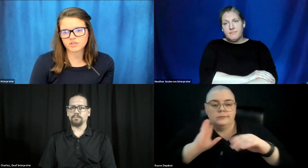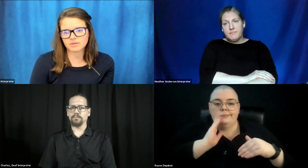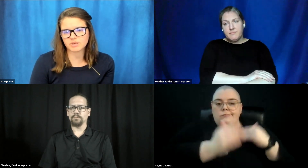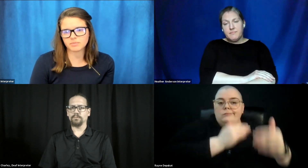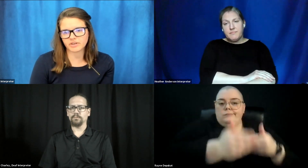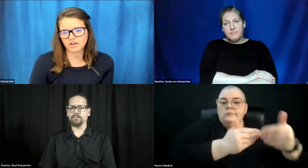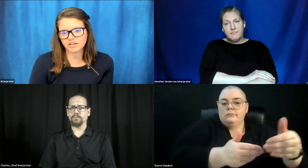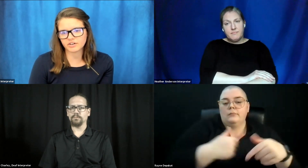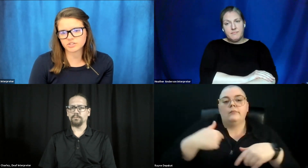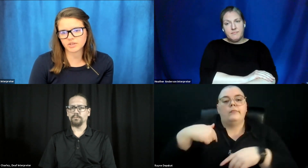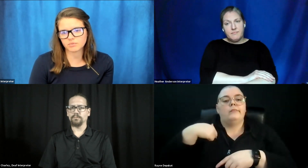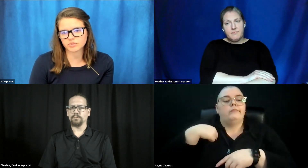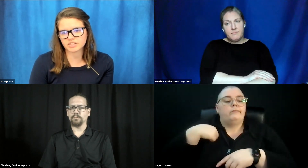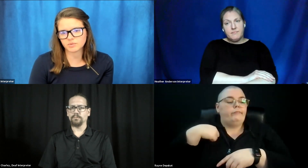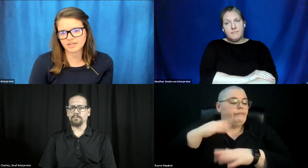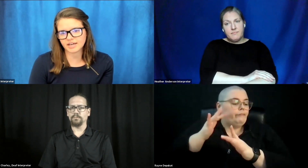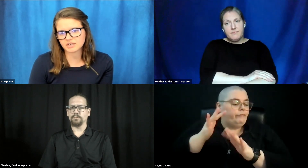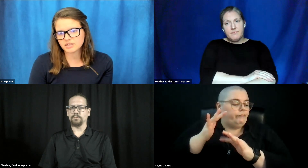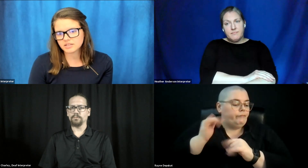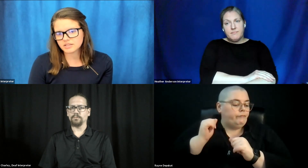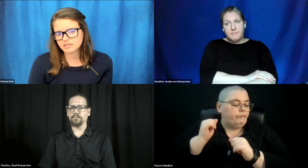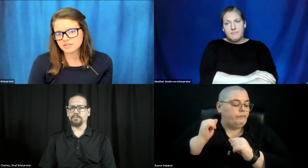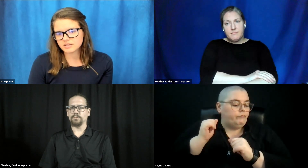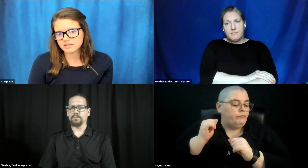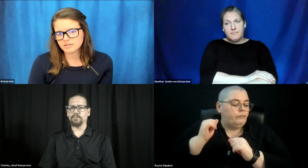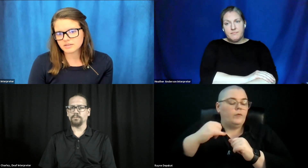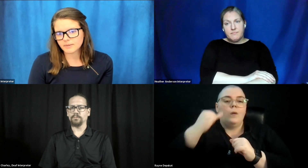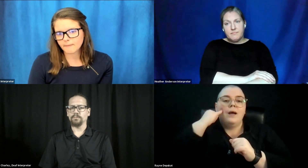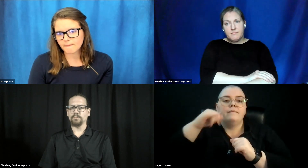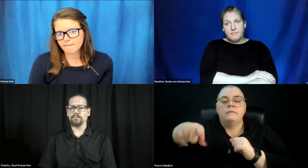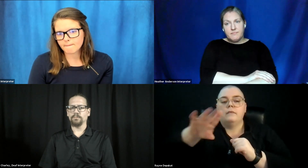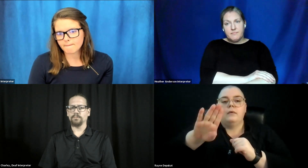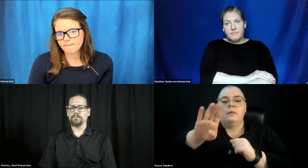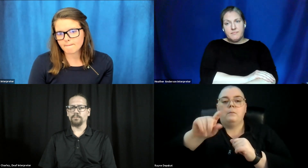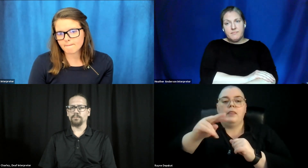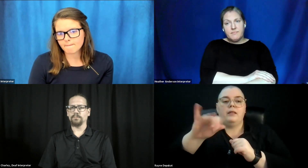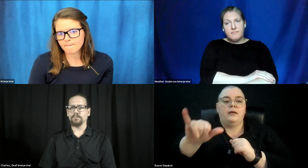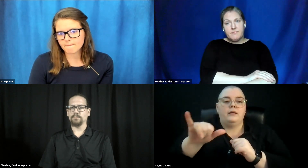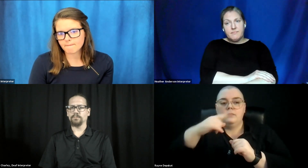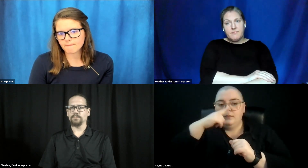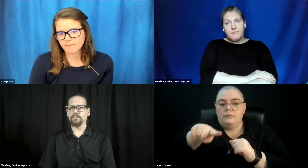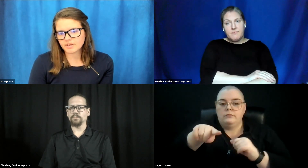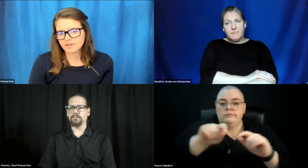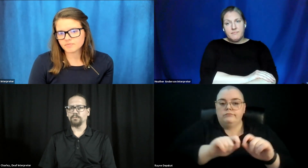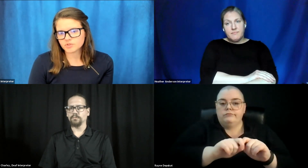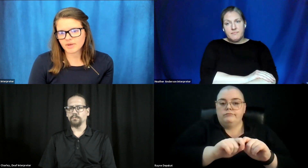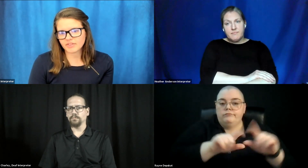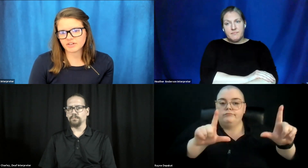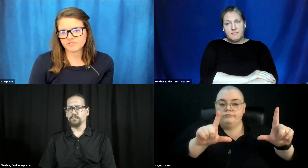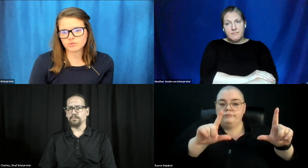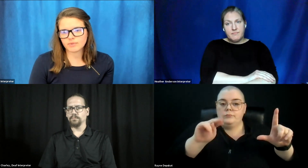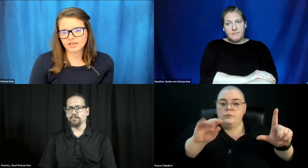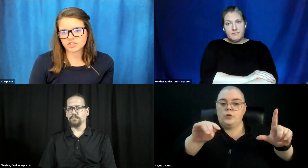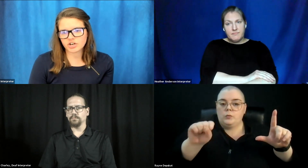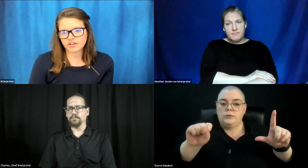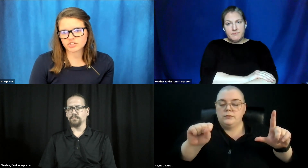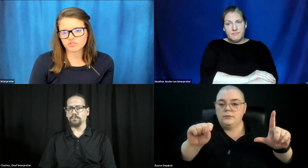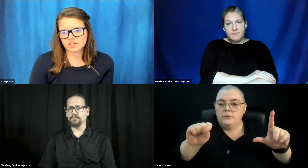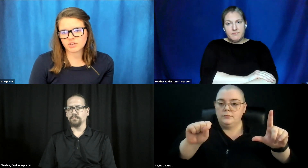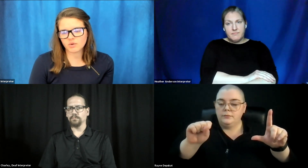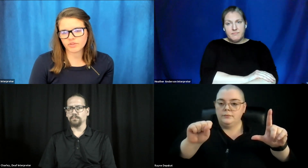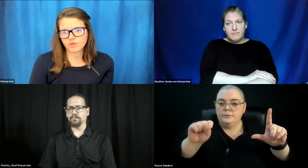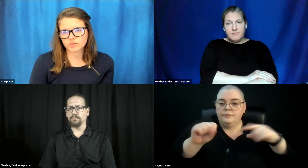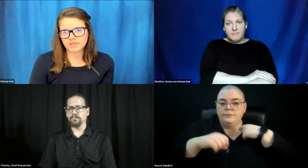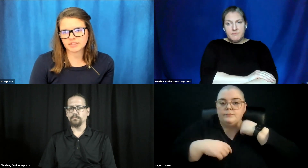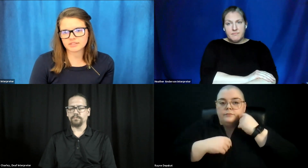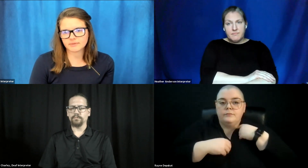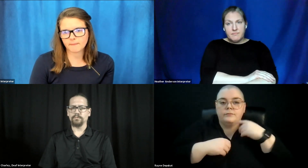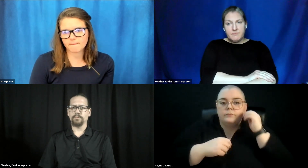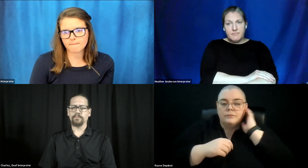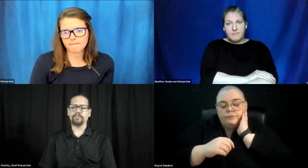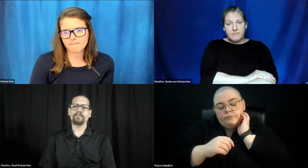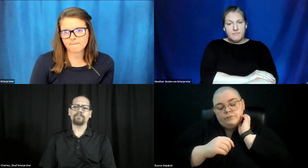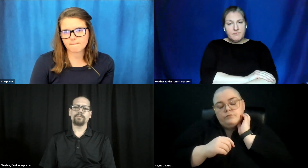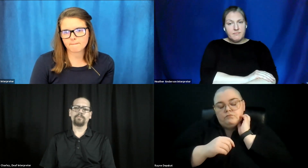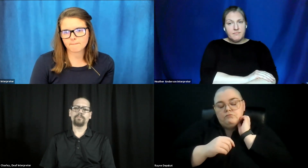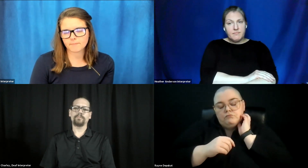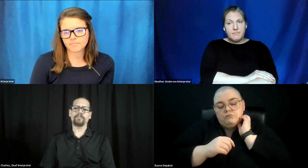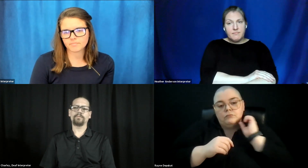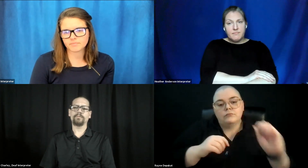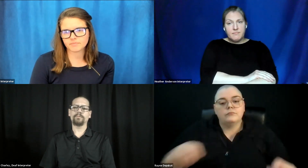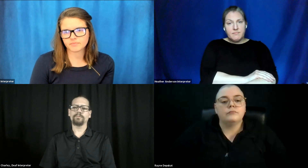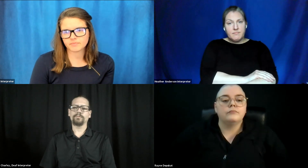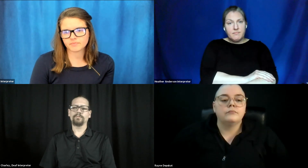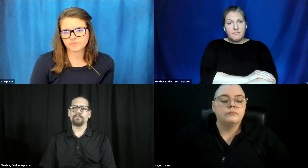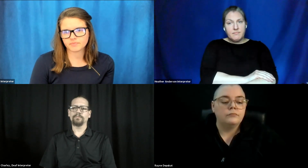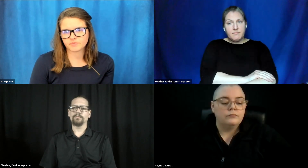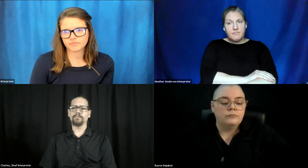I know there's some people that aren't here so we can proceed with that. So Bethany, do you mind sharing screen with those minutes,